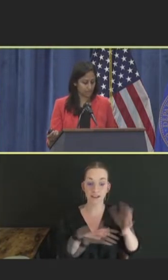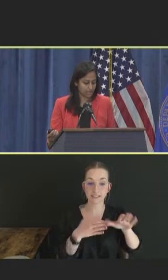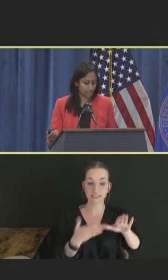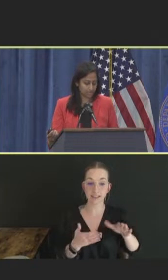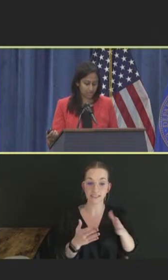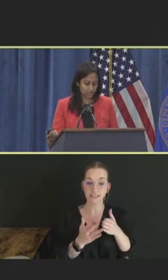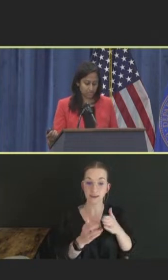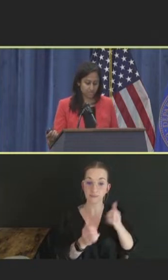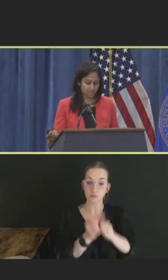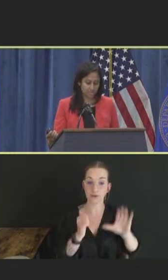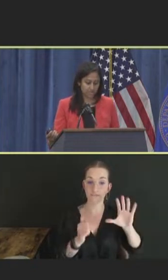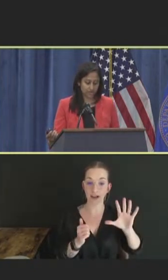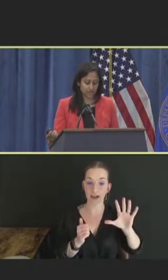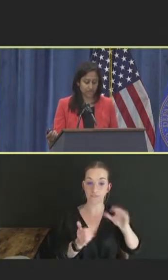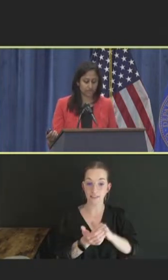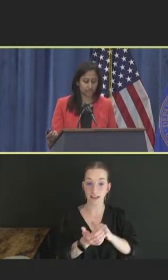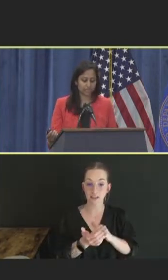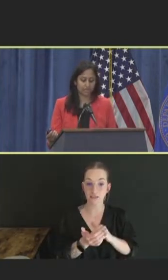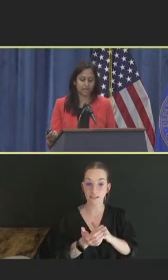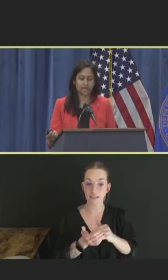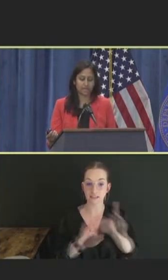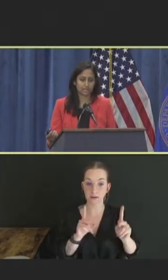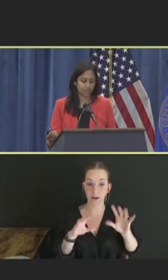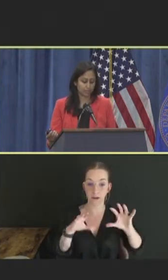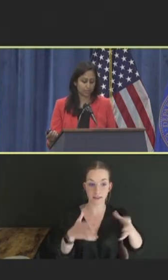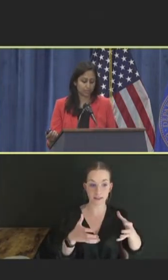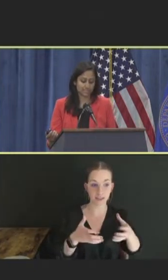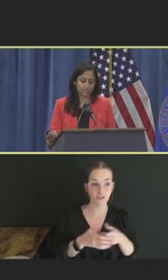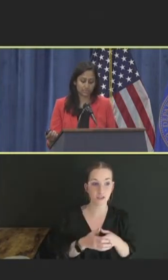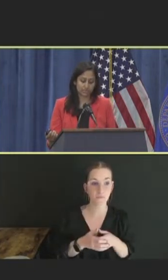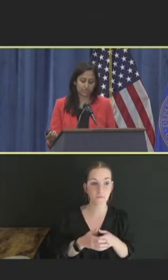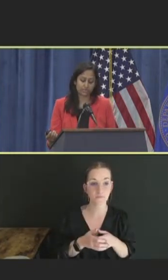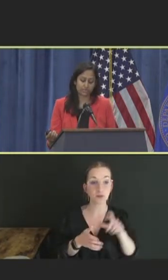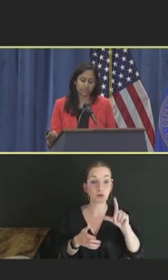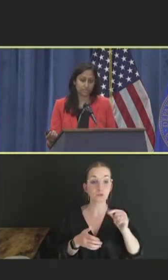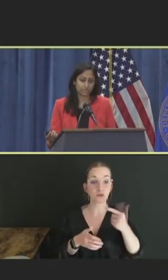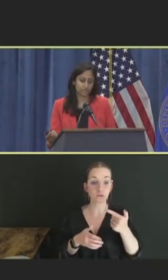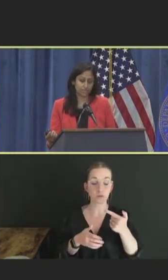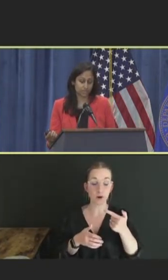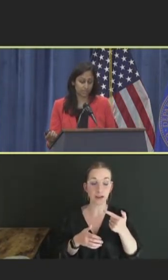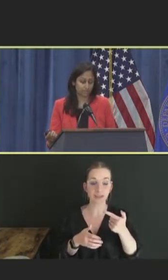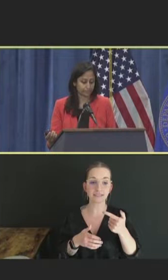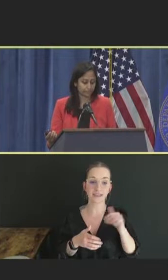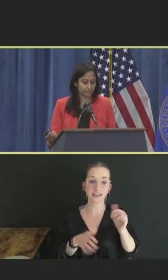In 2021, the death rate had increased by .7 percent from the rate in 2020.